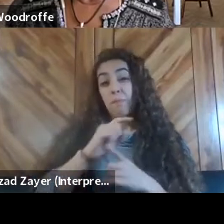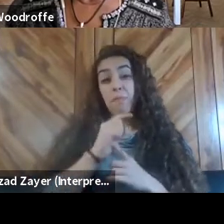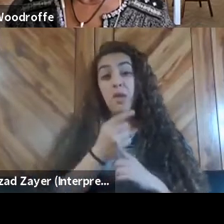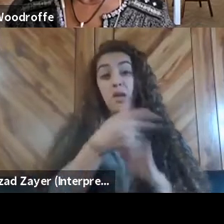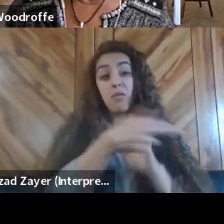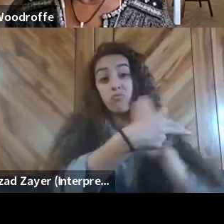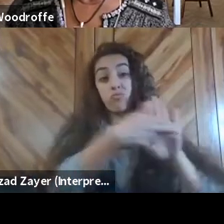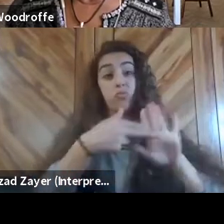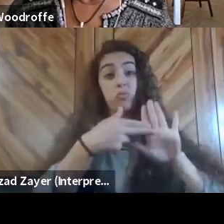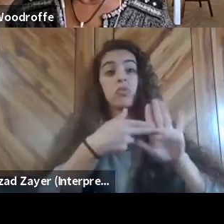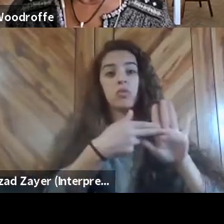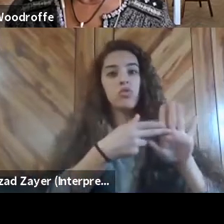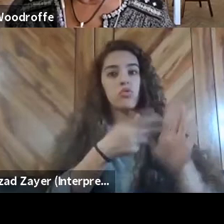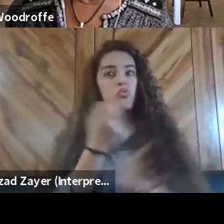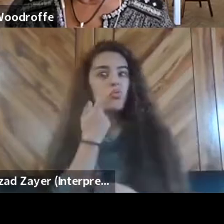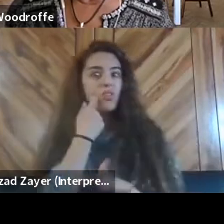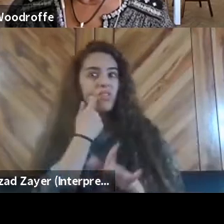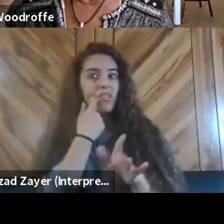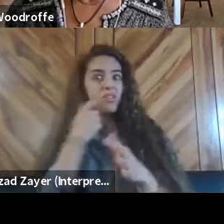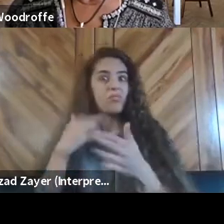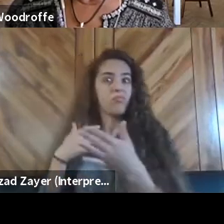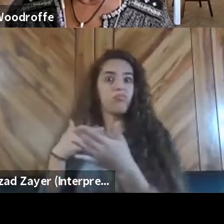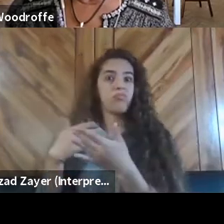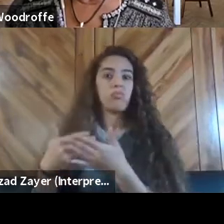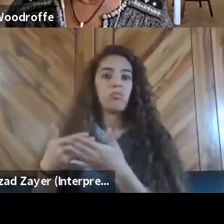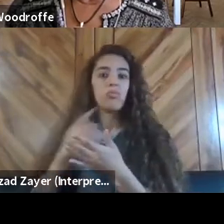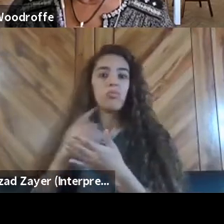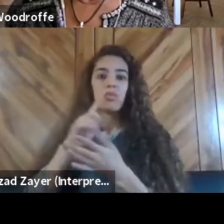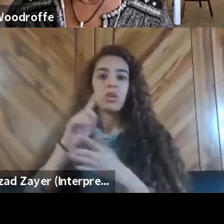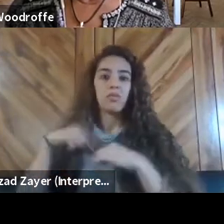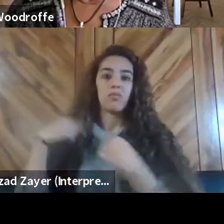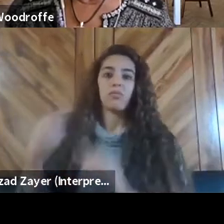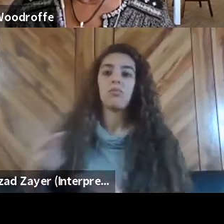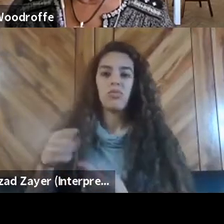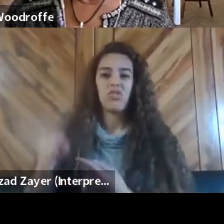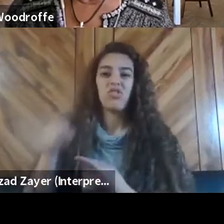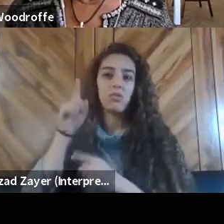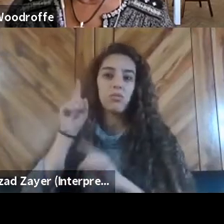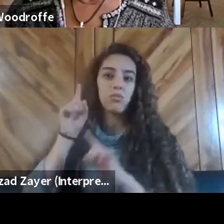recently, She only went back to work recently. And so. So yeah,